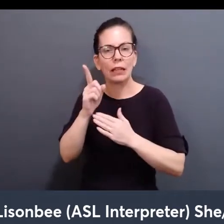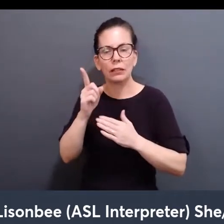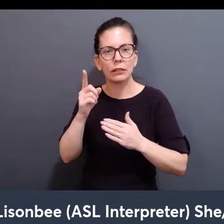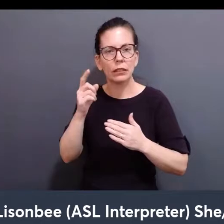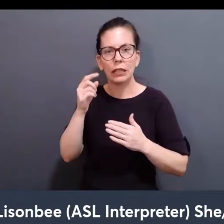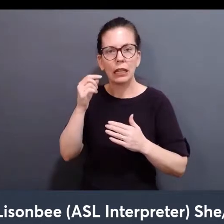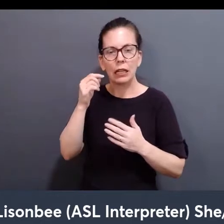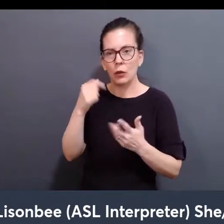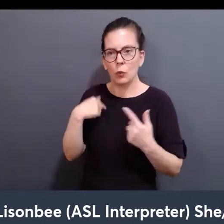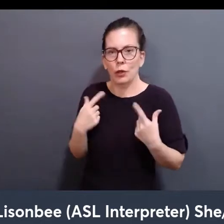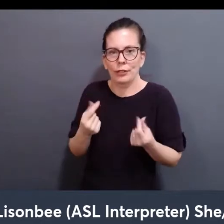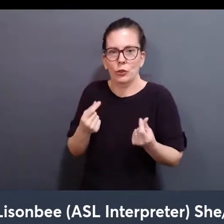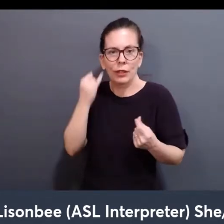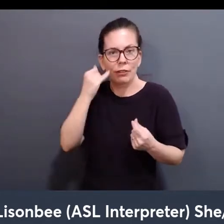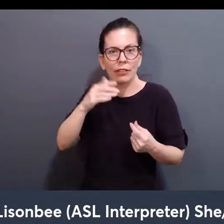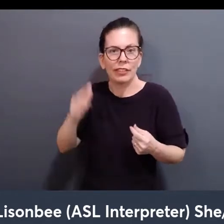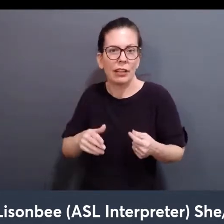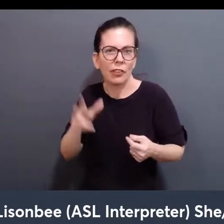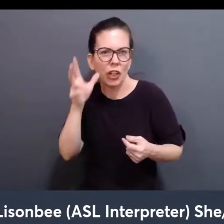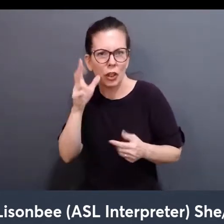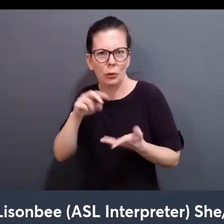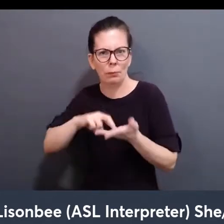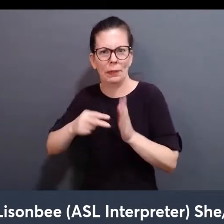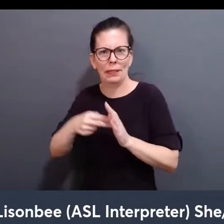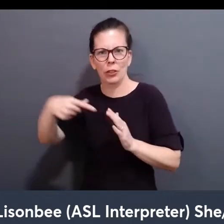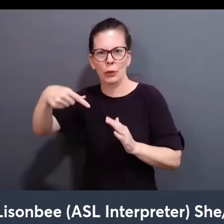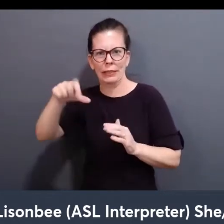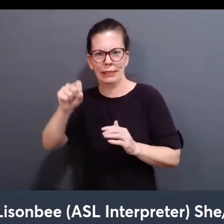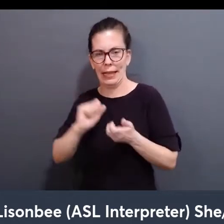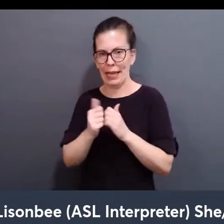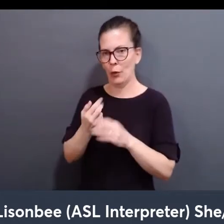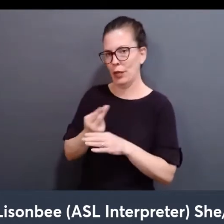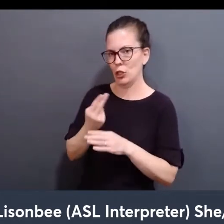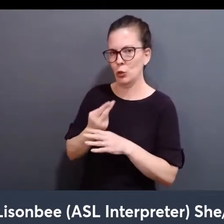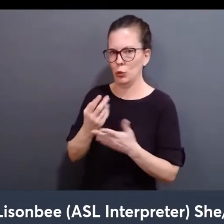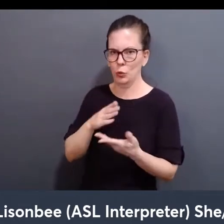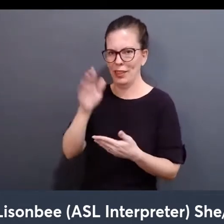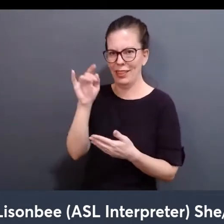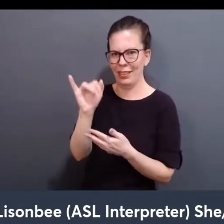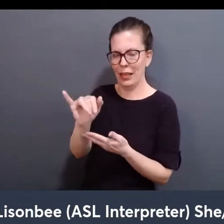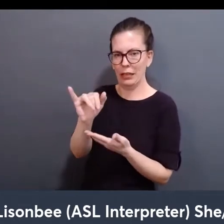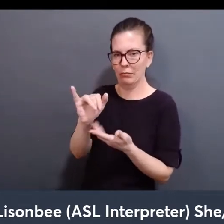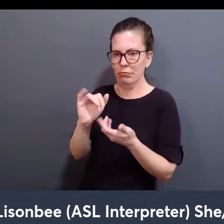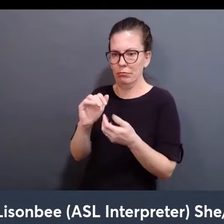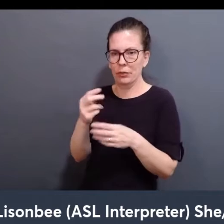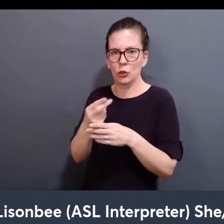if I had never heard of it? How would I use it in a typical business?